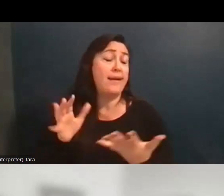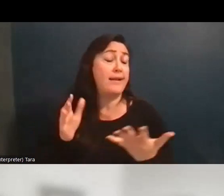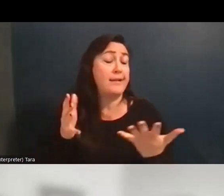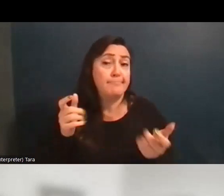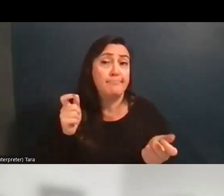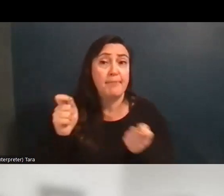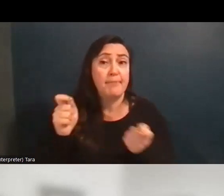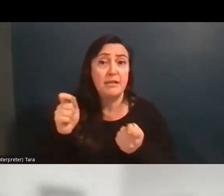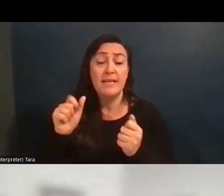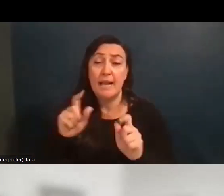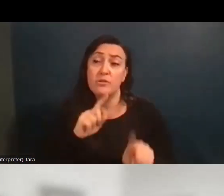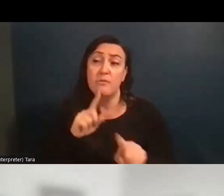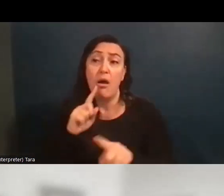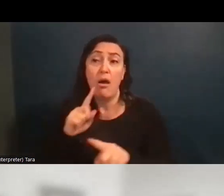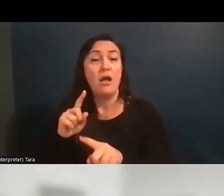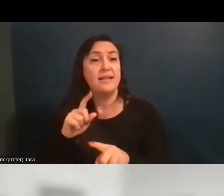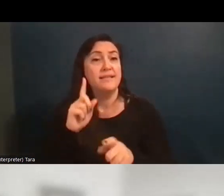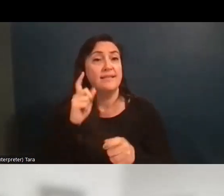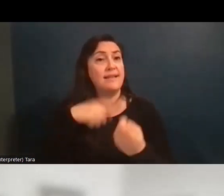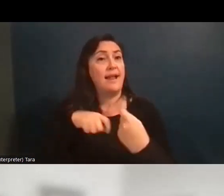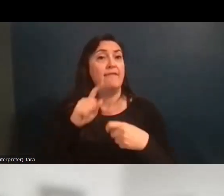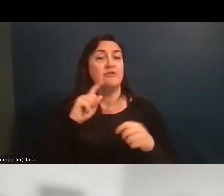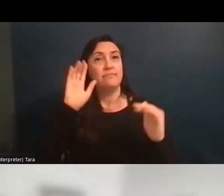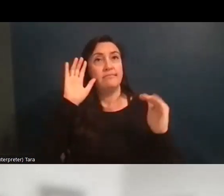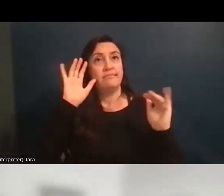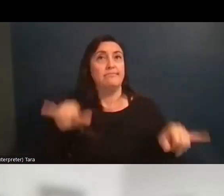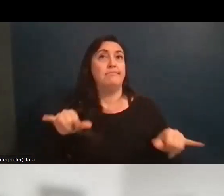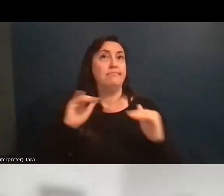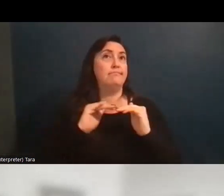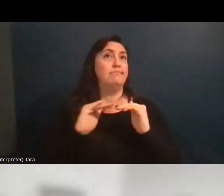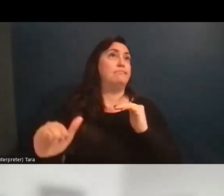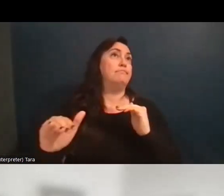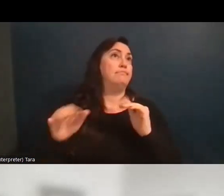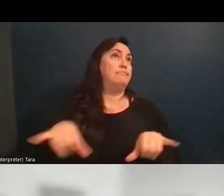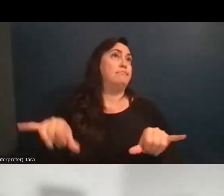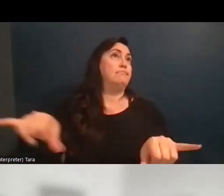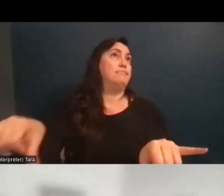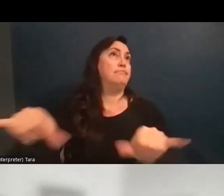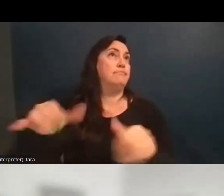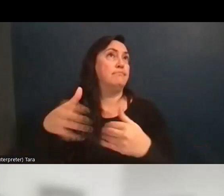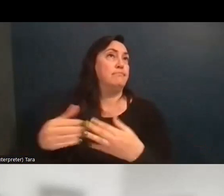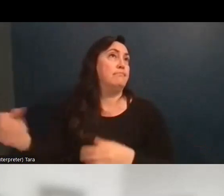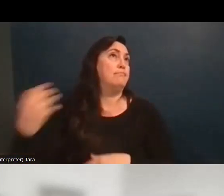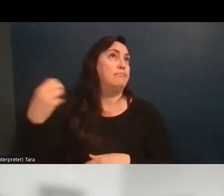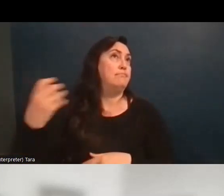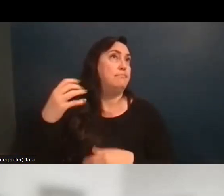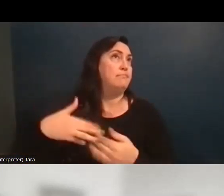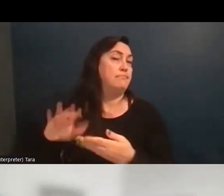losing, losing energy or losing trust before it, before it gets too far.